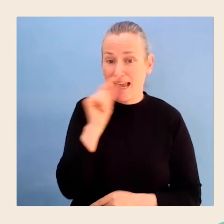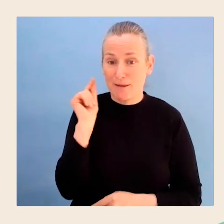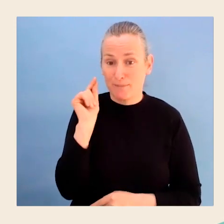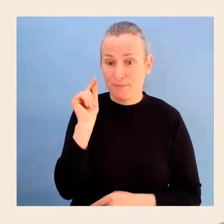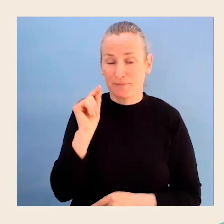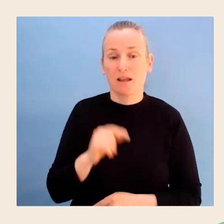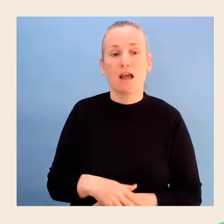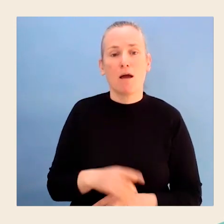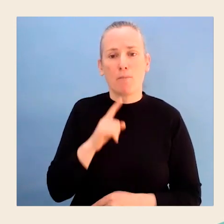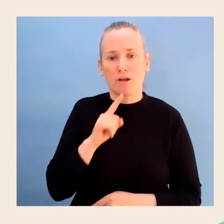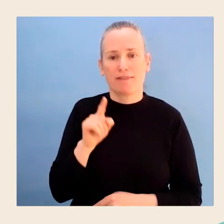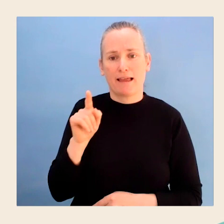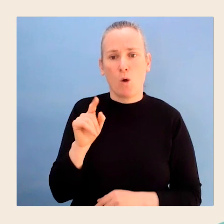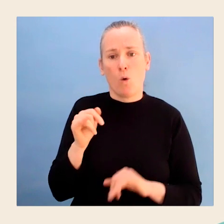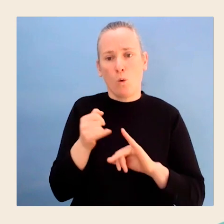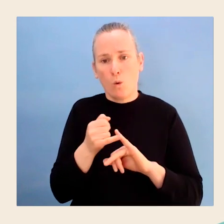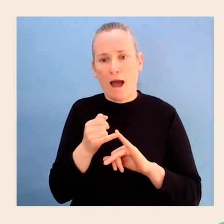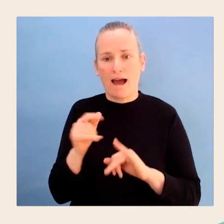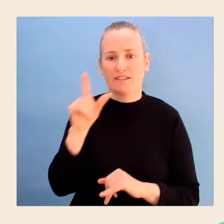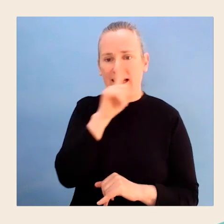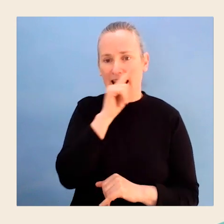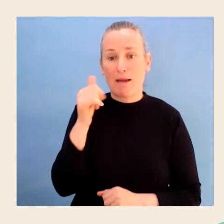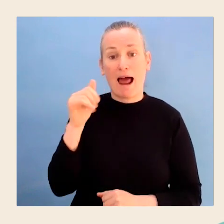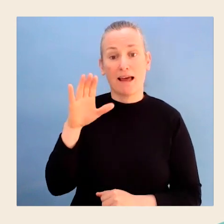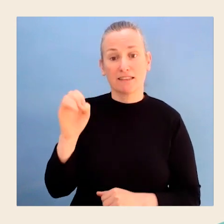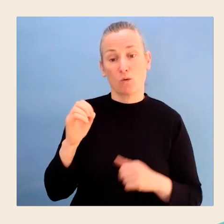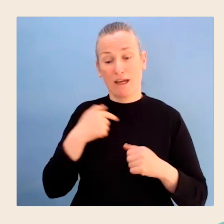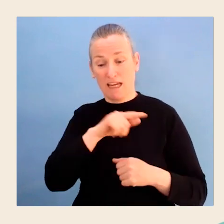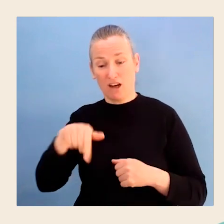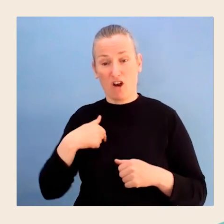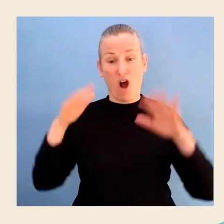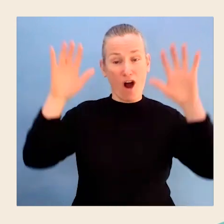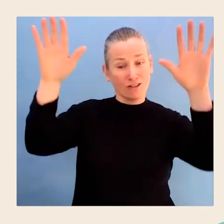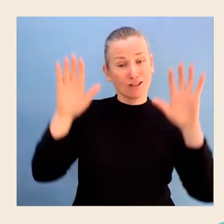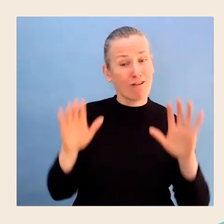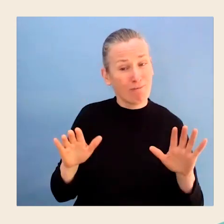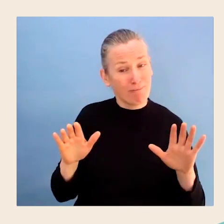but Alices are awesome, I'll just put that out there.